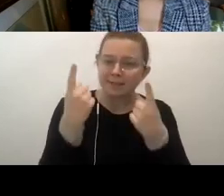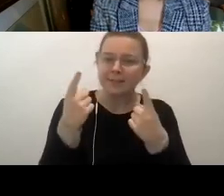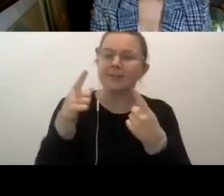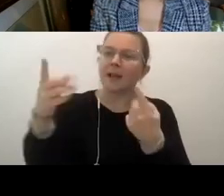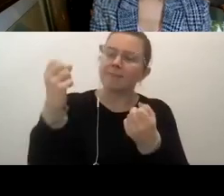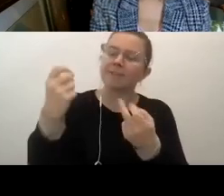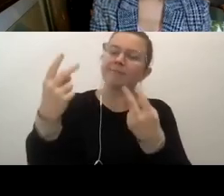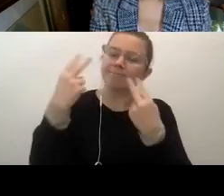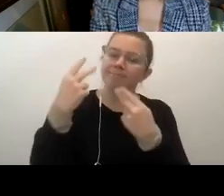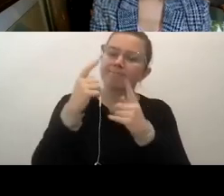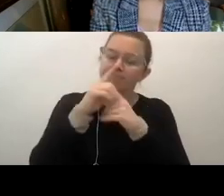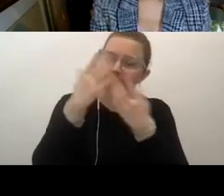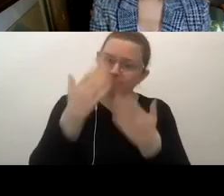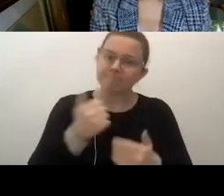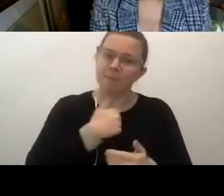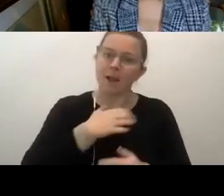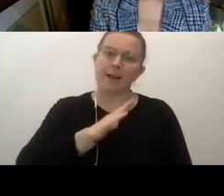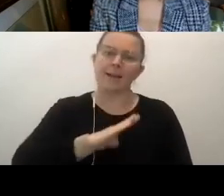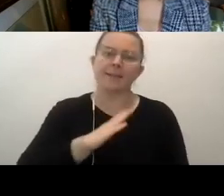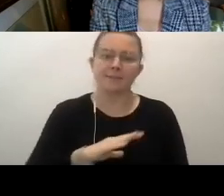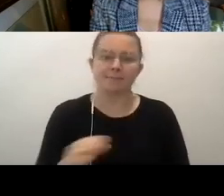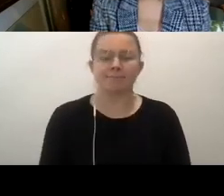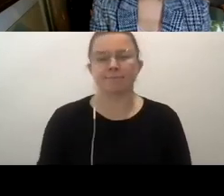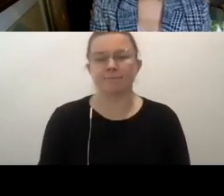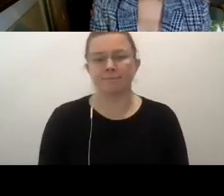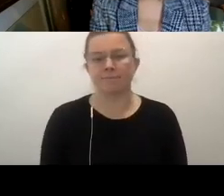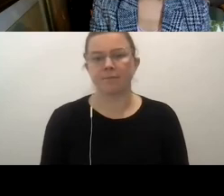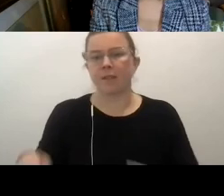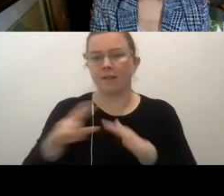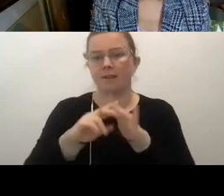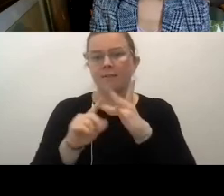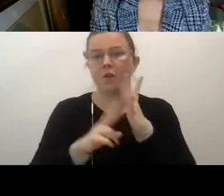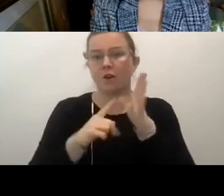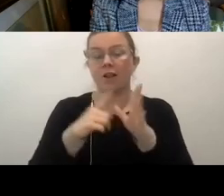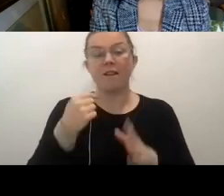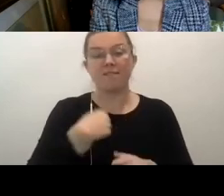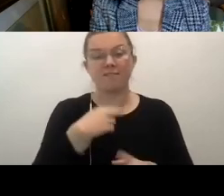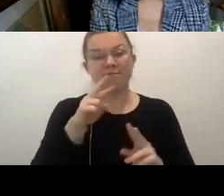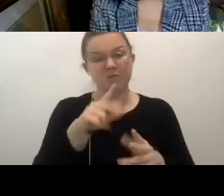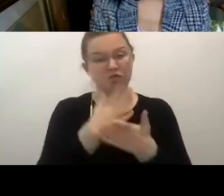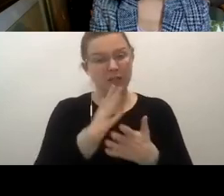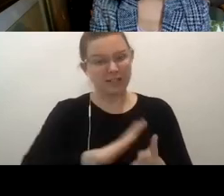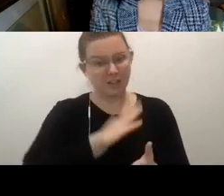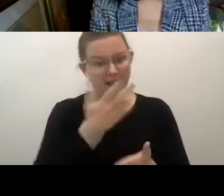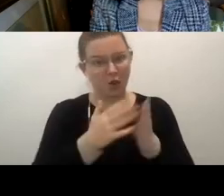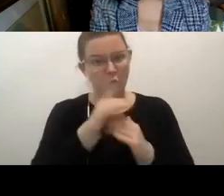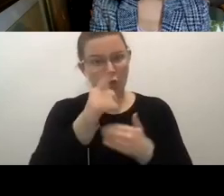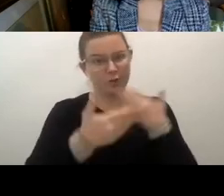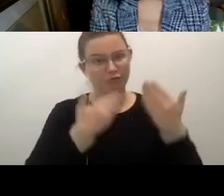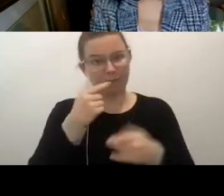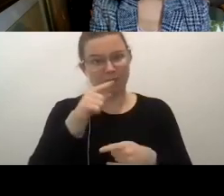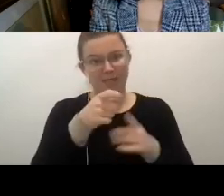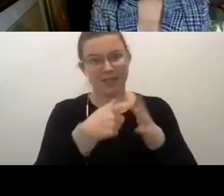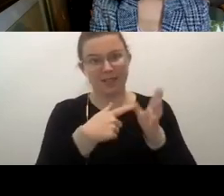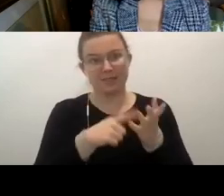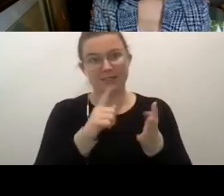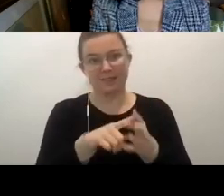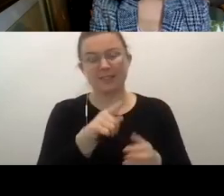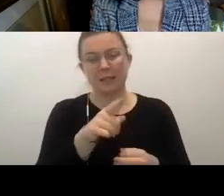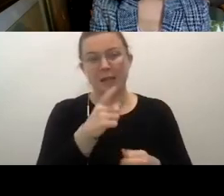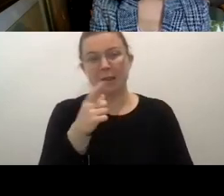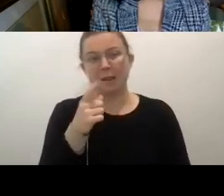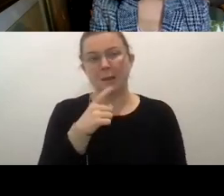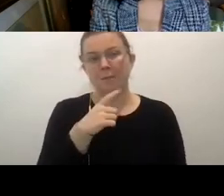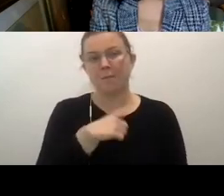So yeah, I find that really interesting, the way you describe that Kate, because